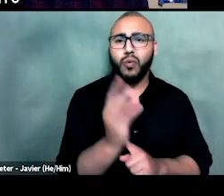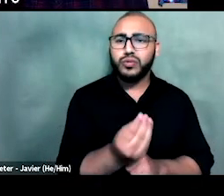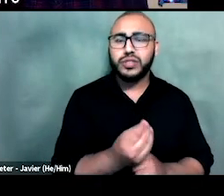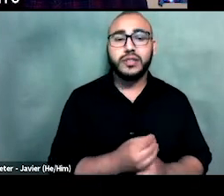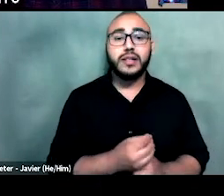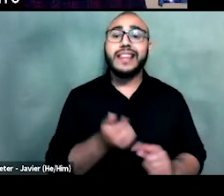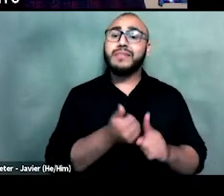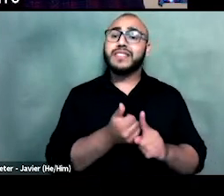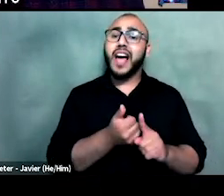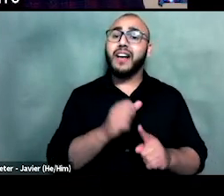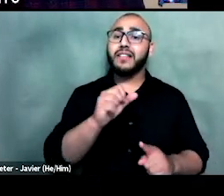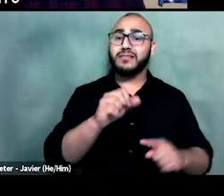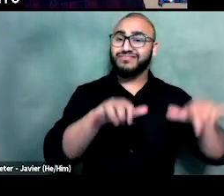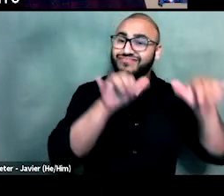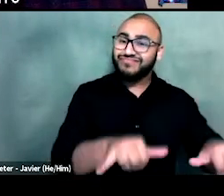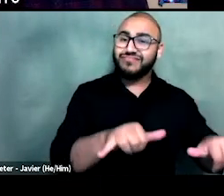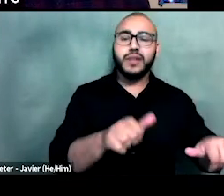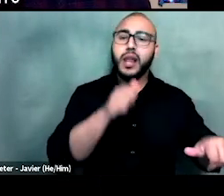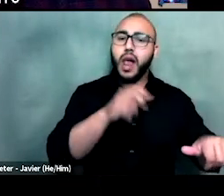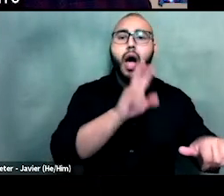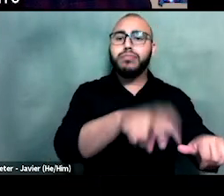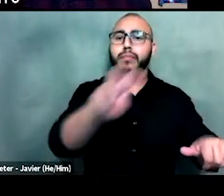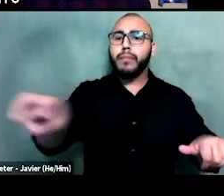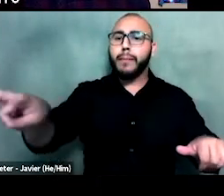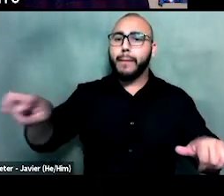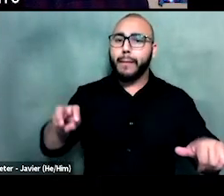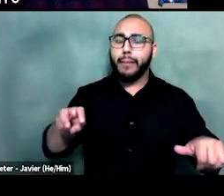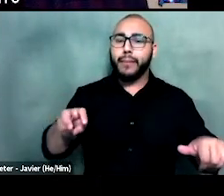culture. So they lived in permanent settlements, unlike some other Native